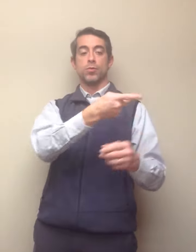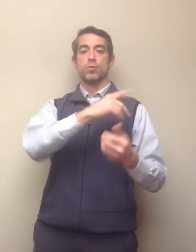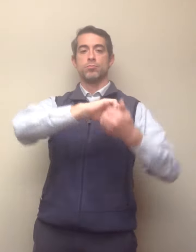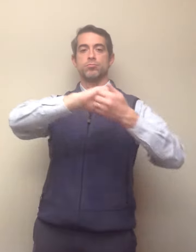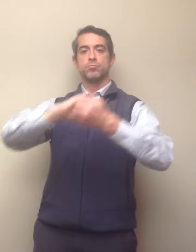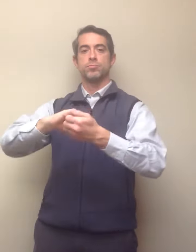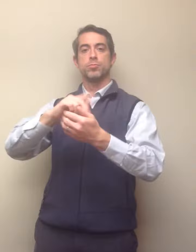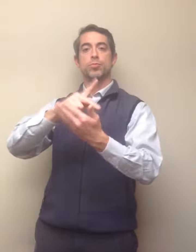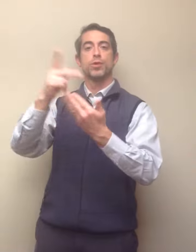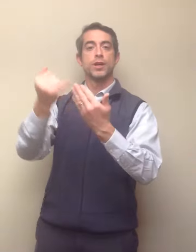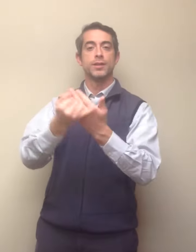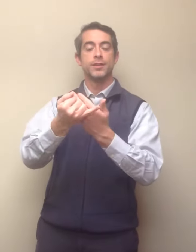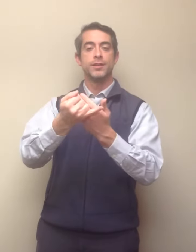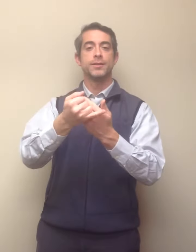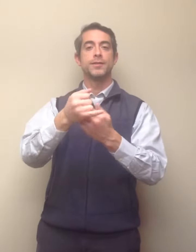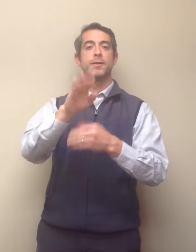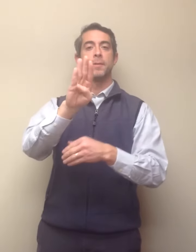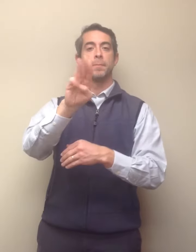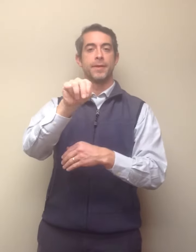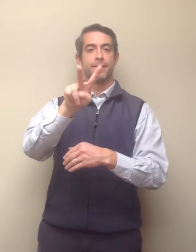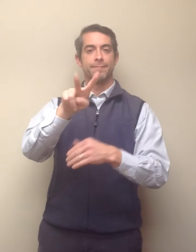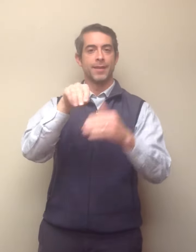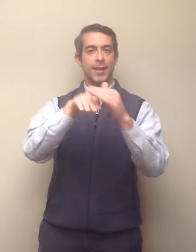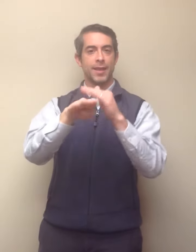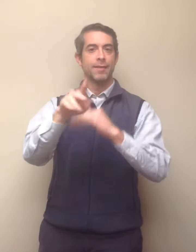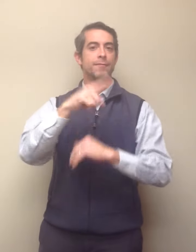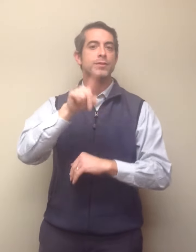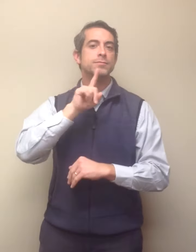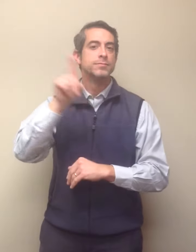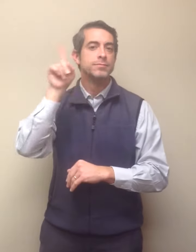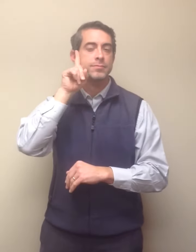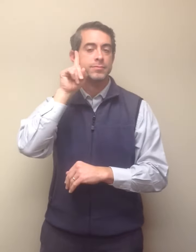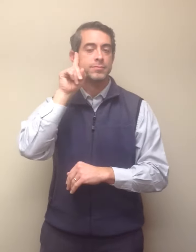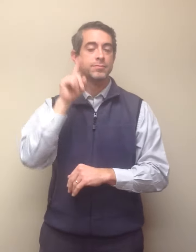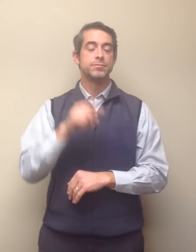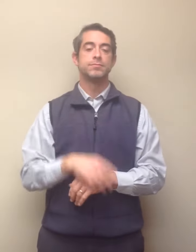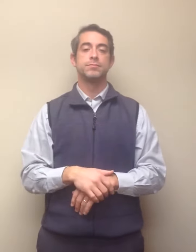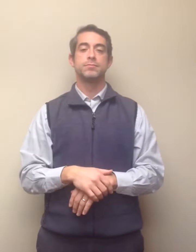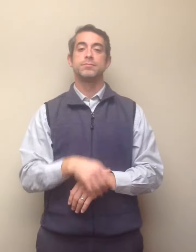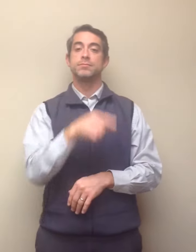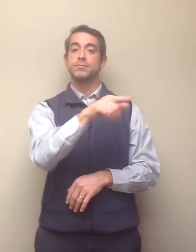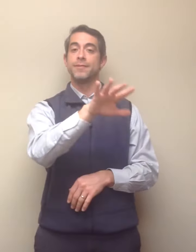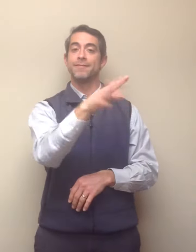Fifth Freedom is a statewide disability advocacy organization